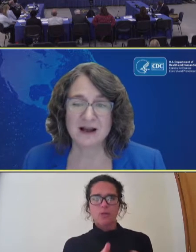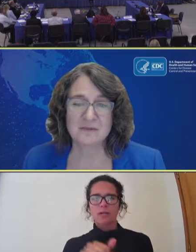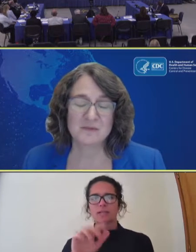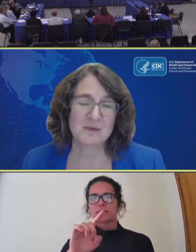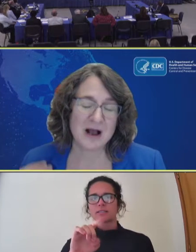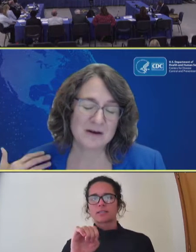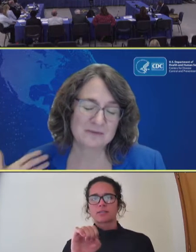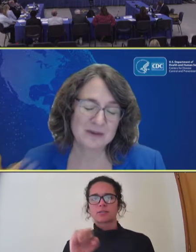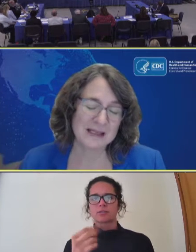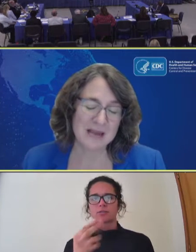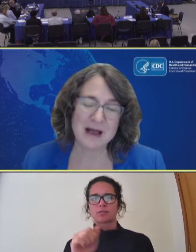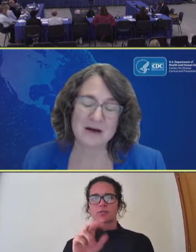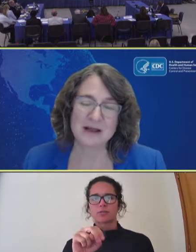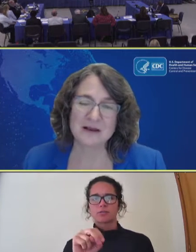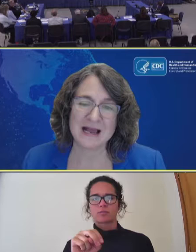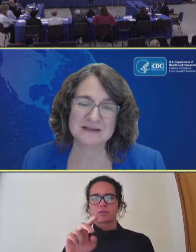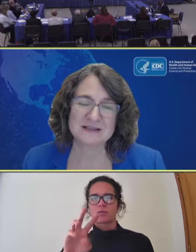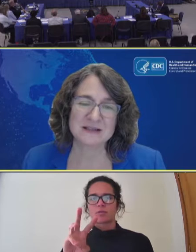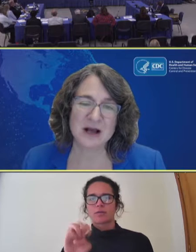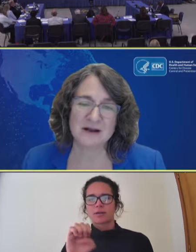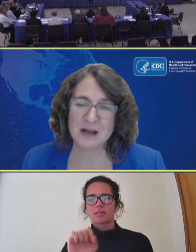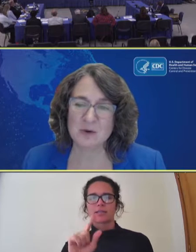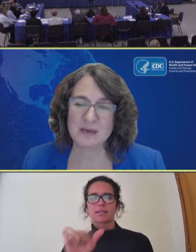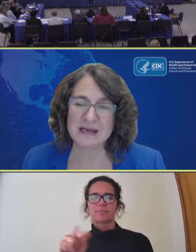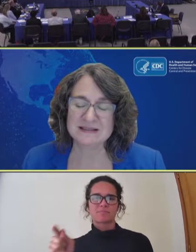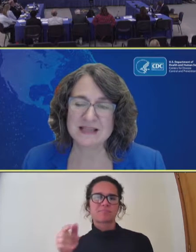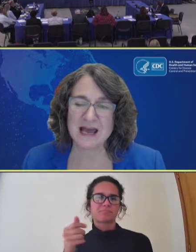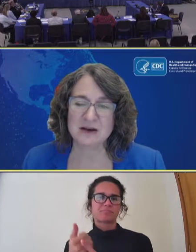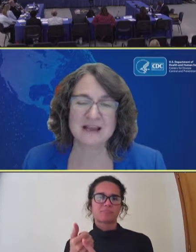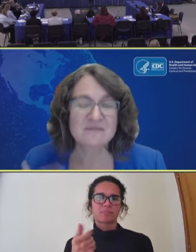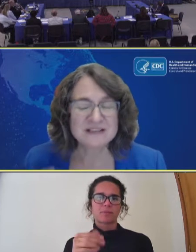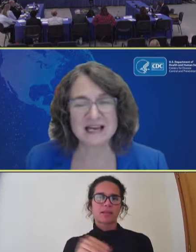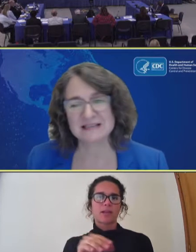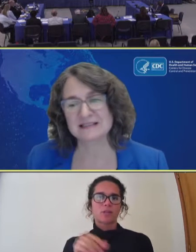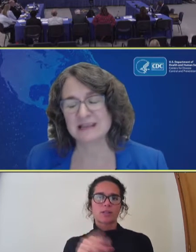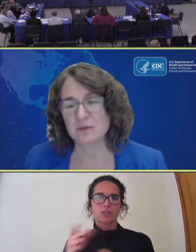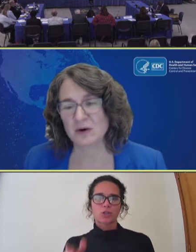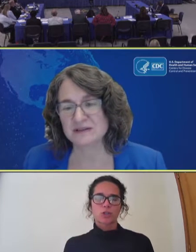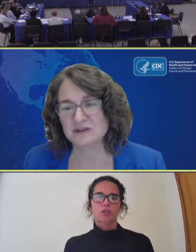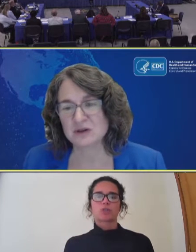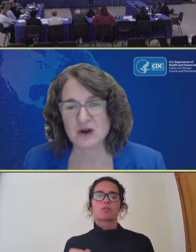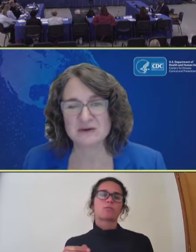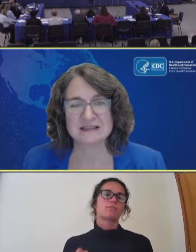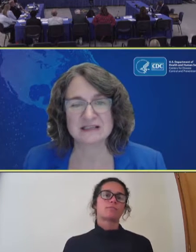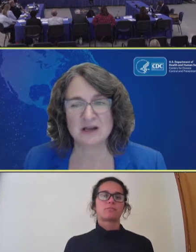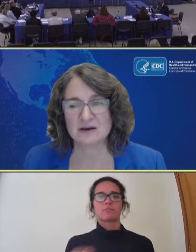that really came out in the last couple of weeks that emphasizes the importance of two doses. And